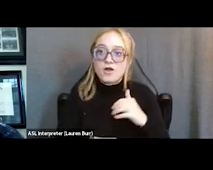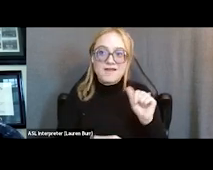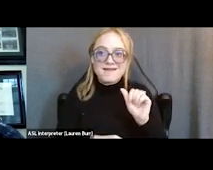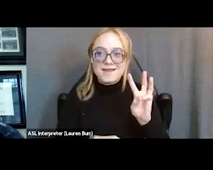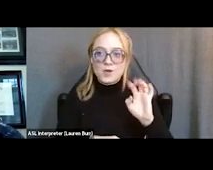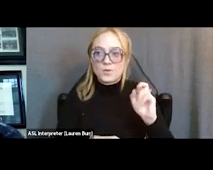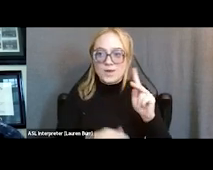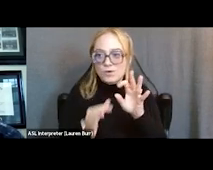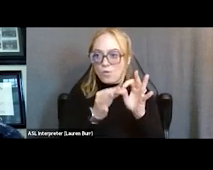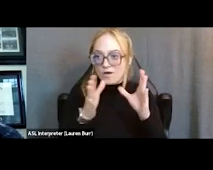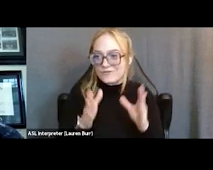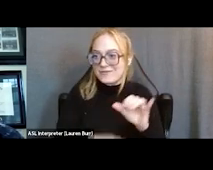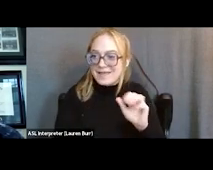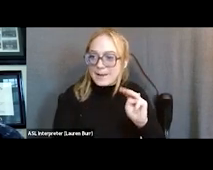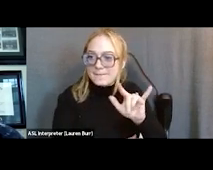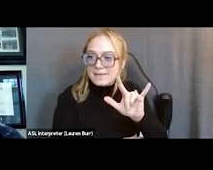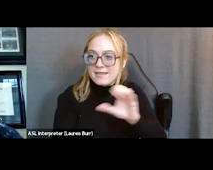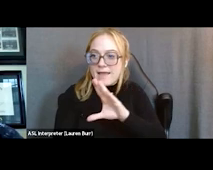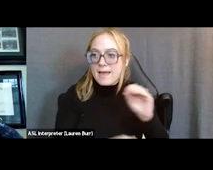and our public affairs specialist or pos,